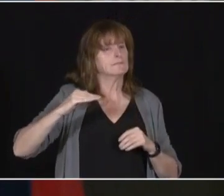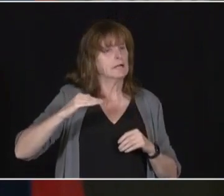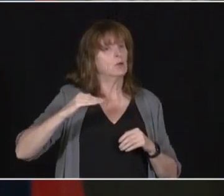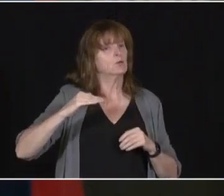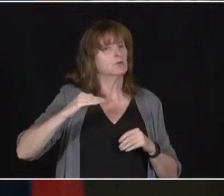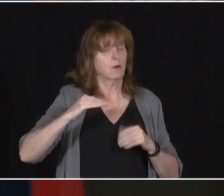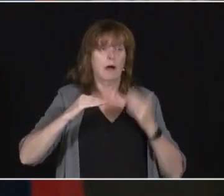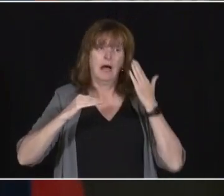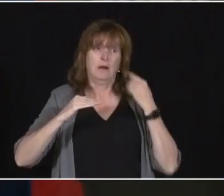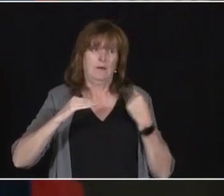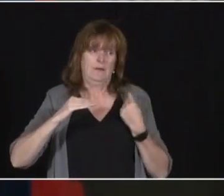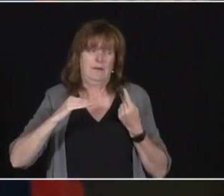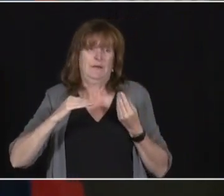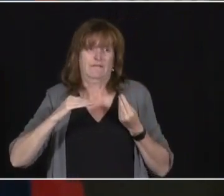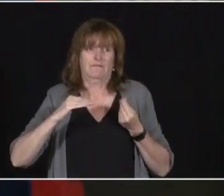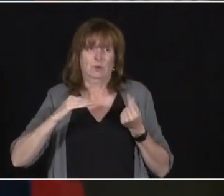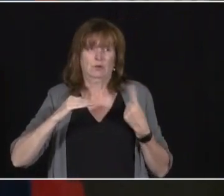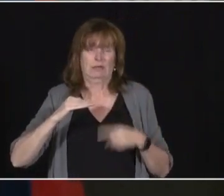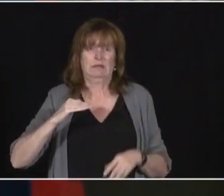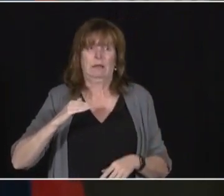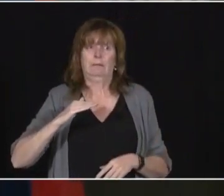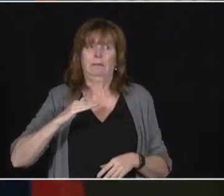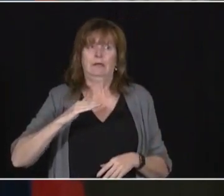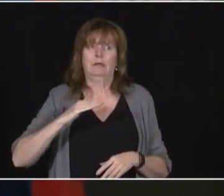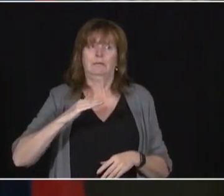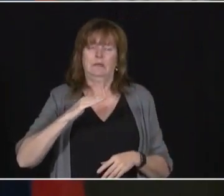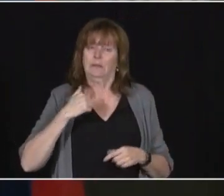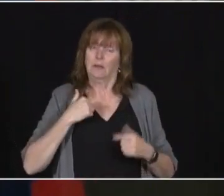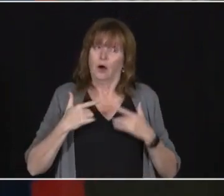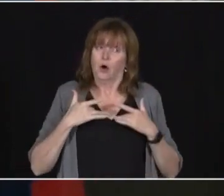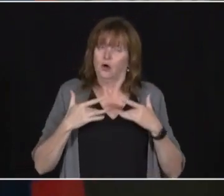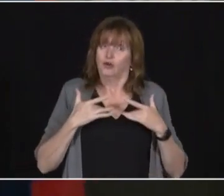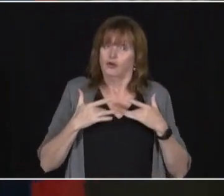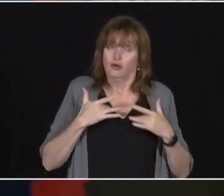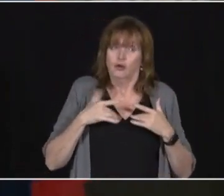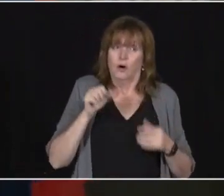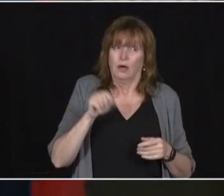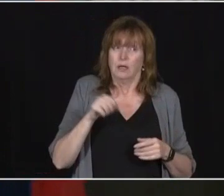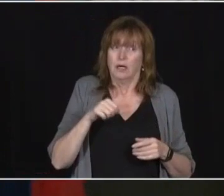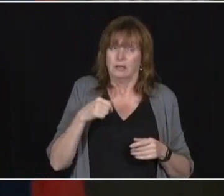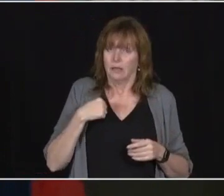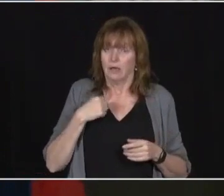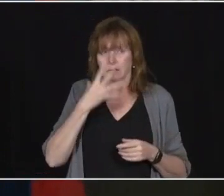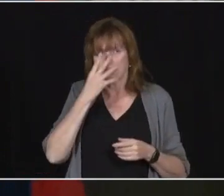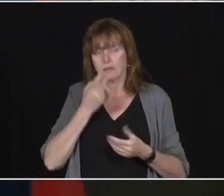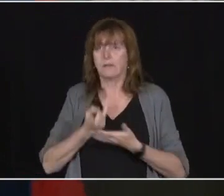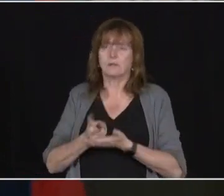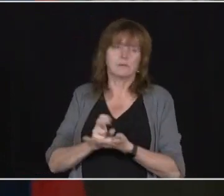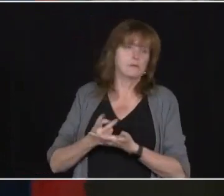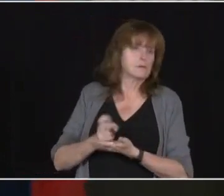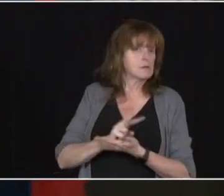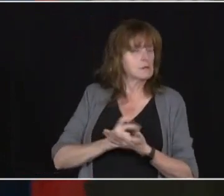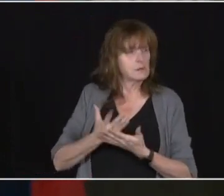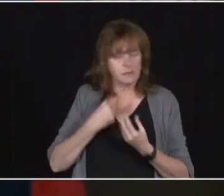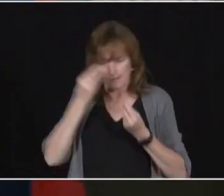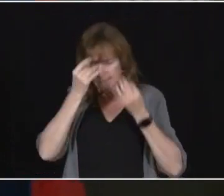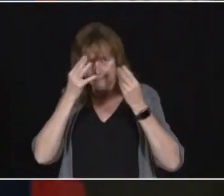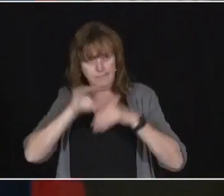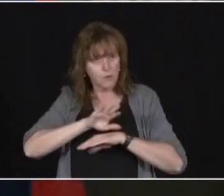last few days, it is concerning. These are things that you are up all night thinking about. It's tough.